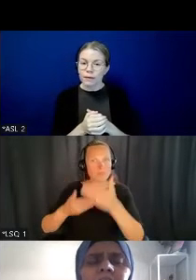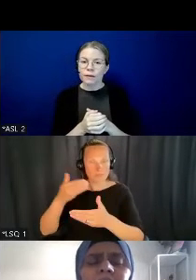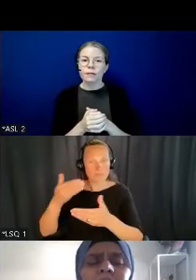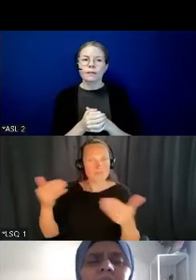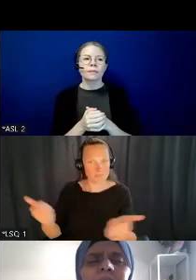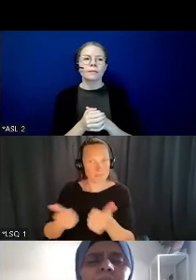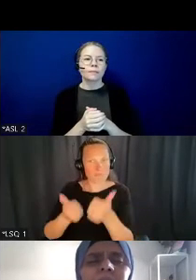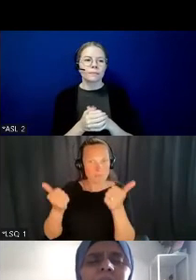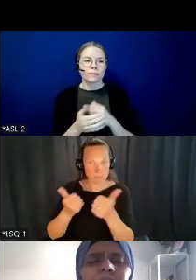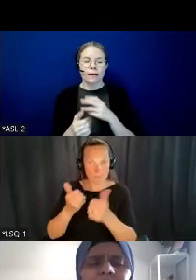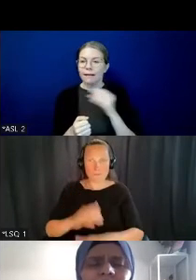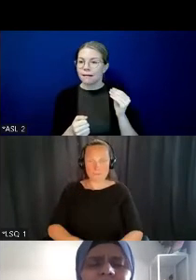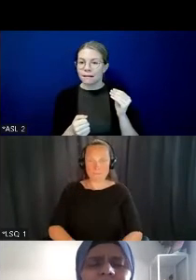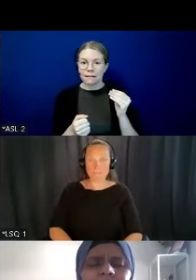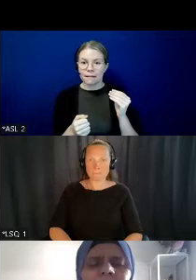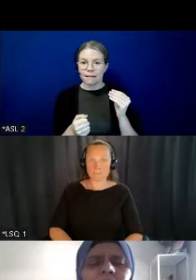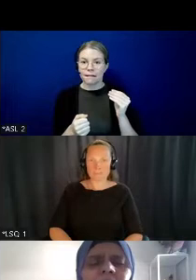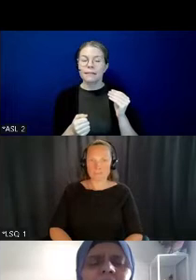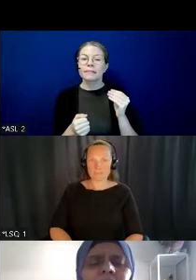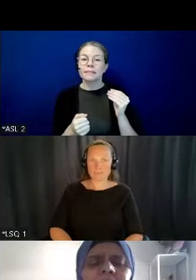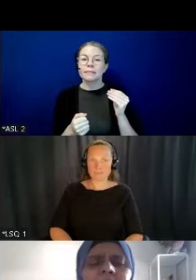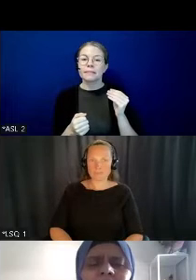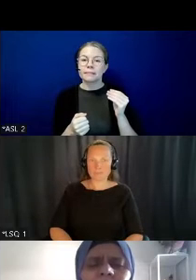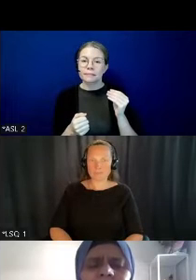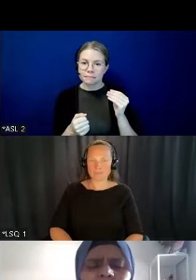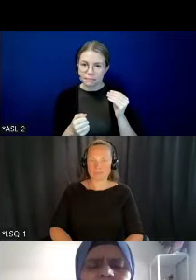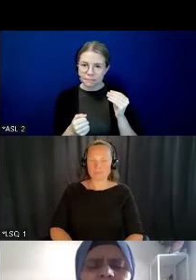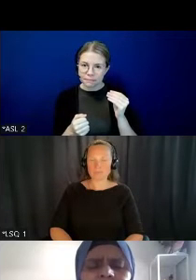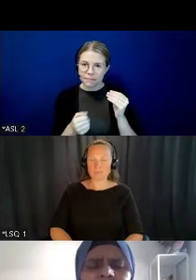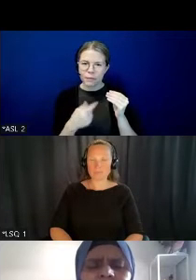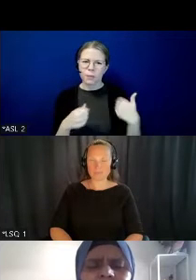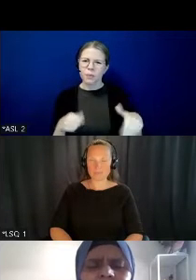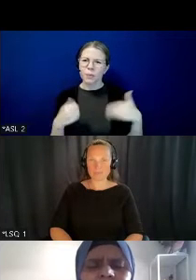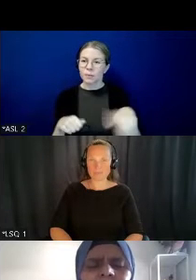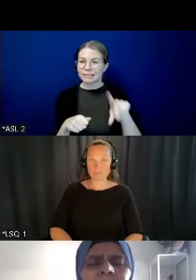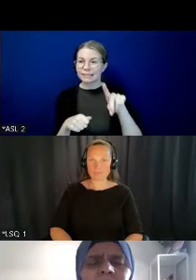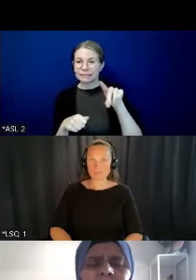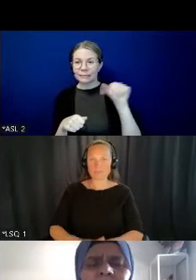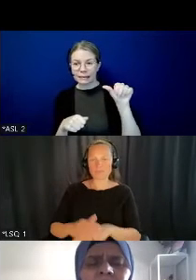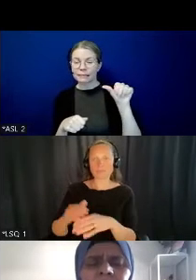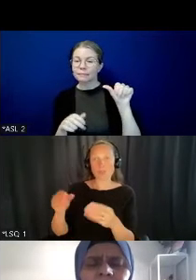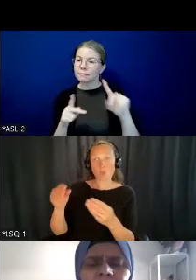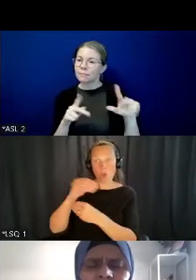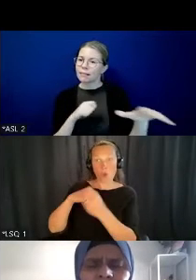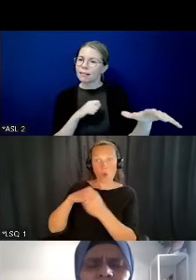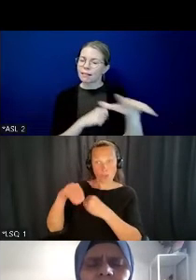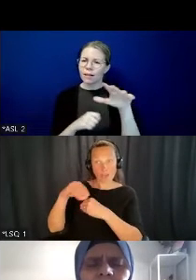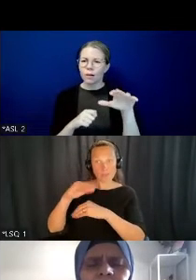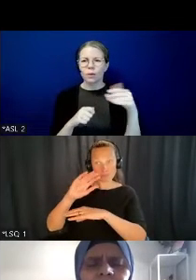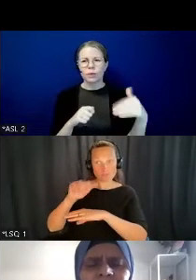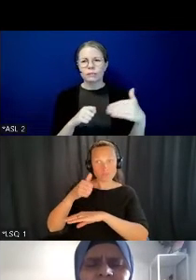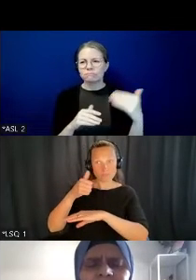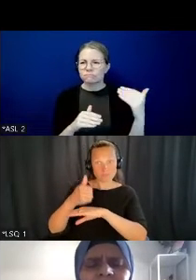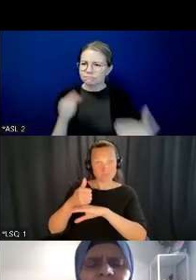LONG SINCE EXISTED AND GOTTEN EXACERBATED DURING THE PANDEMIC. AND AS WE RECOVER TODAY,